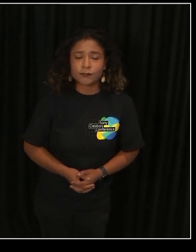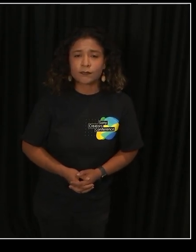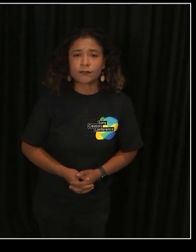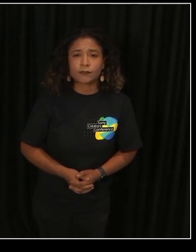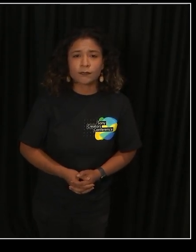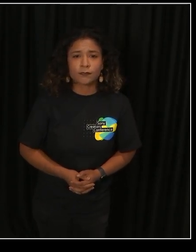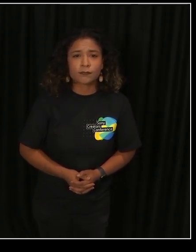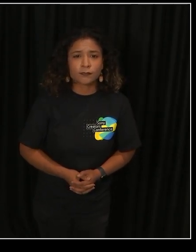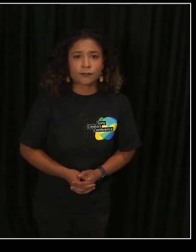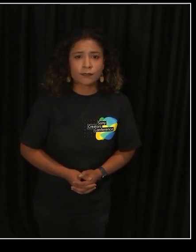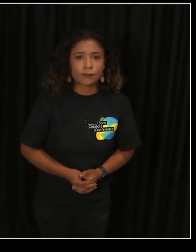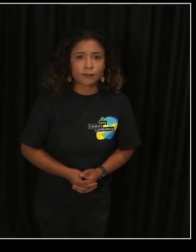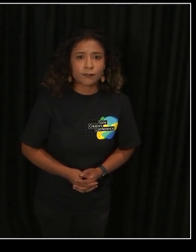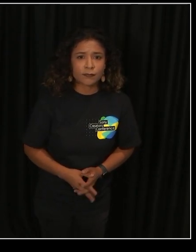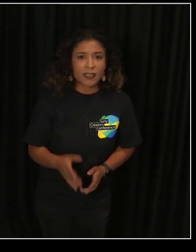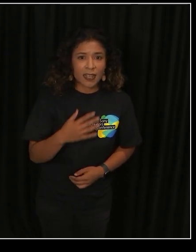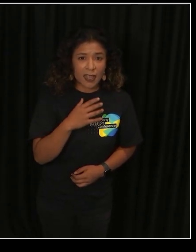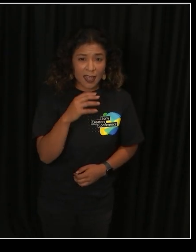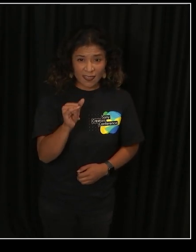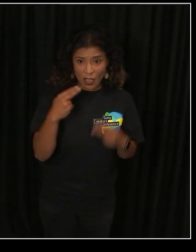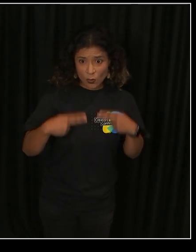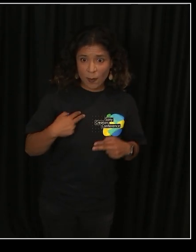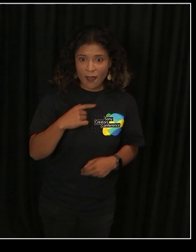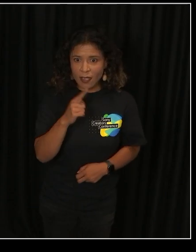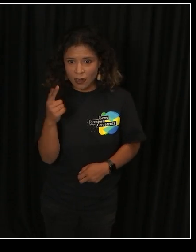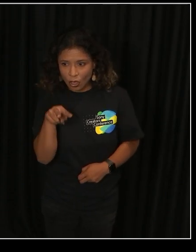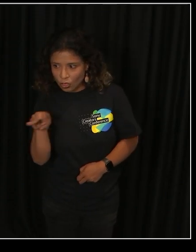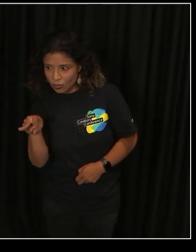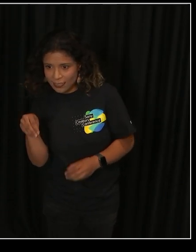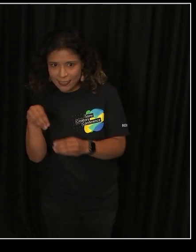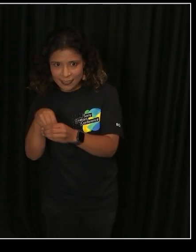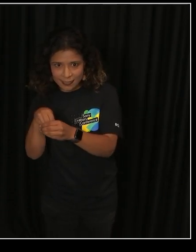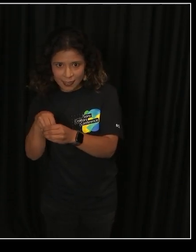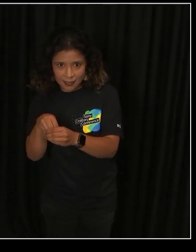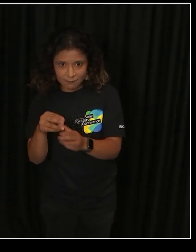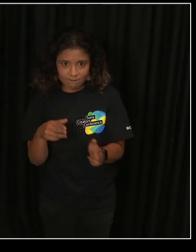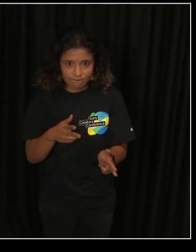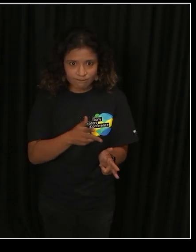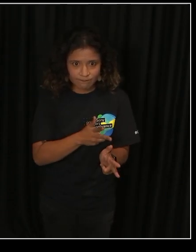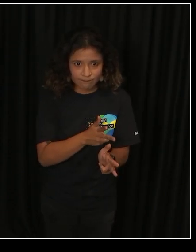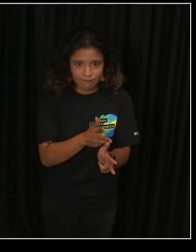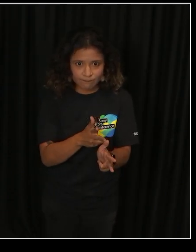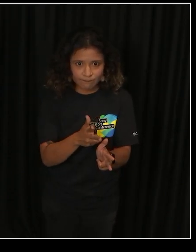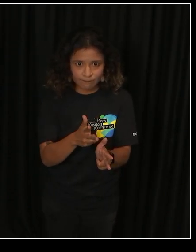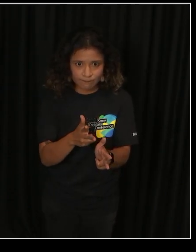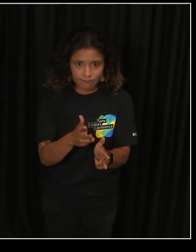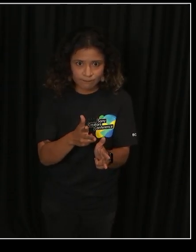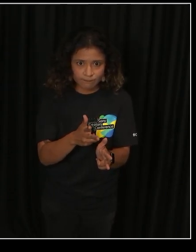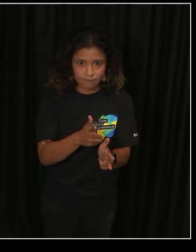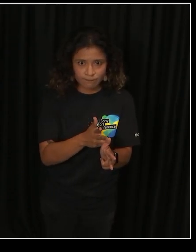you have Yamanaka having another look on the inside. Sophy Bordeaux, into the right hand Here comes Ryu down the inside of Yamanaka,